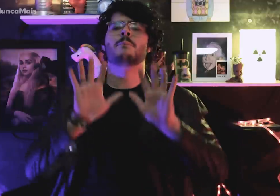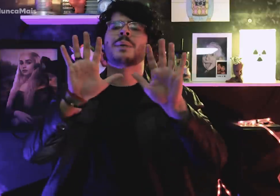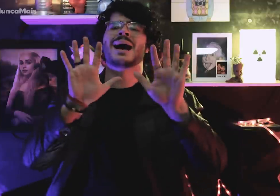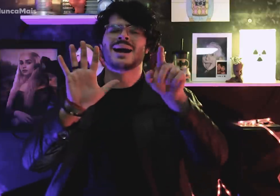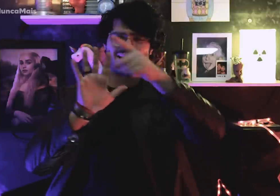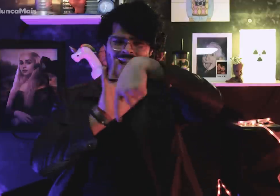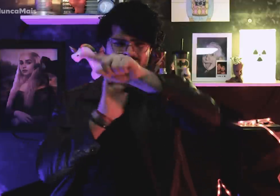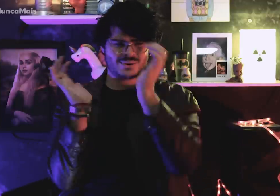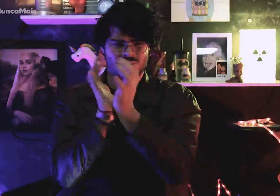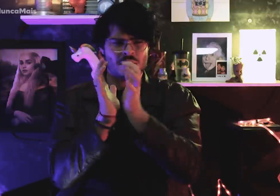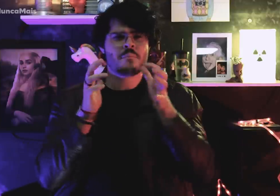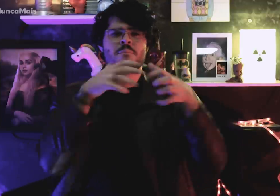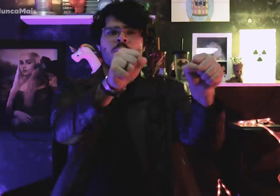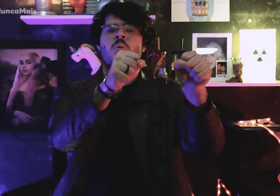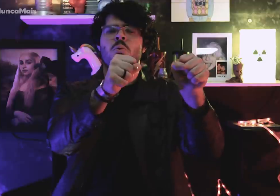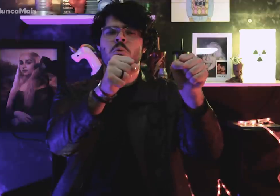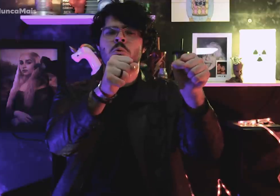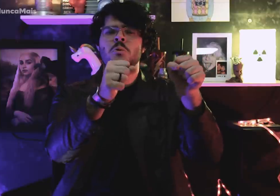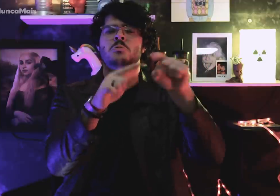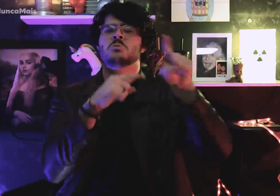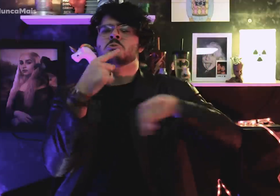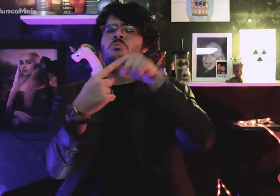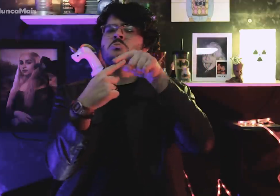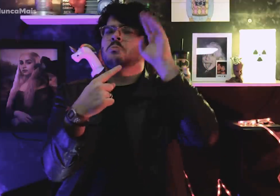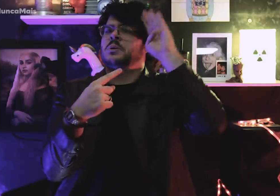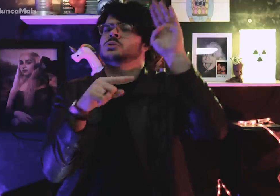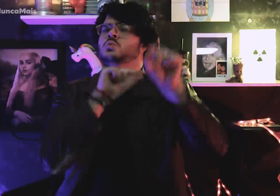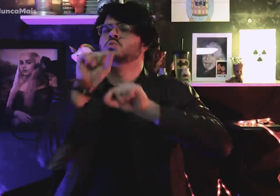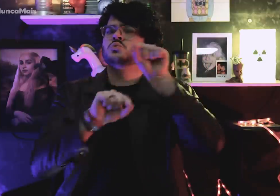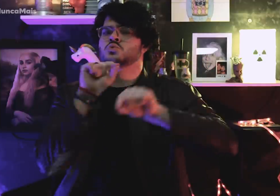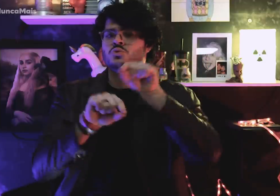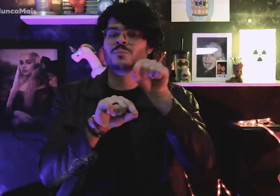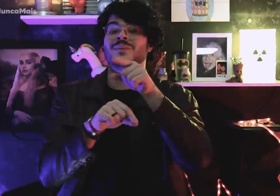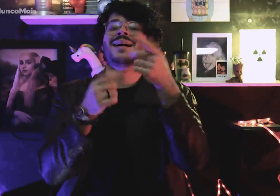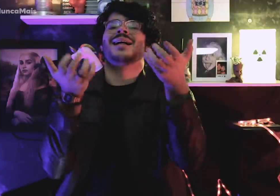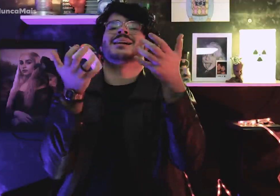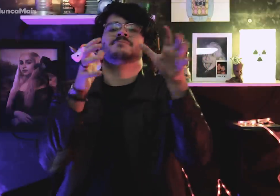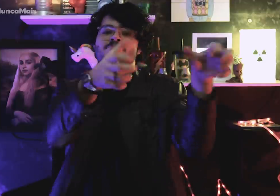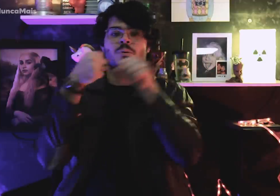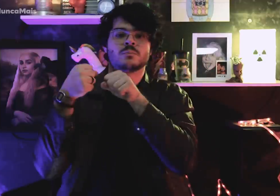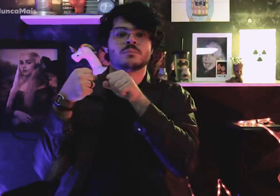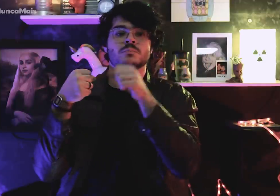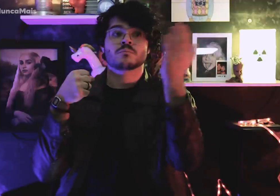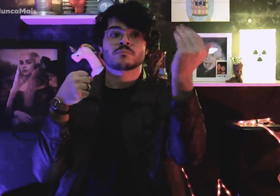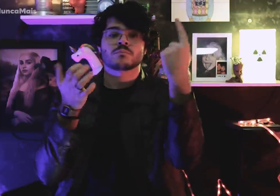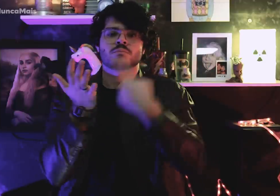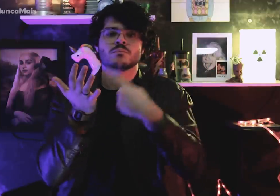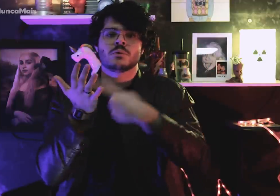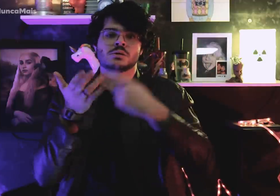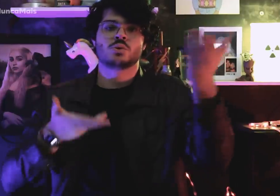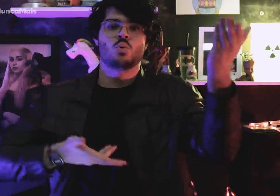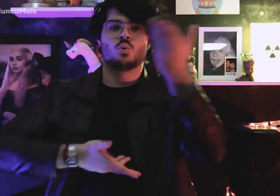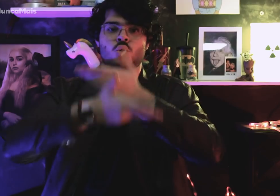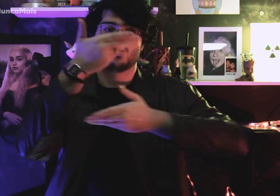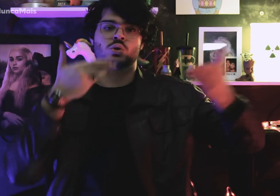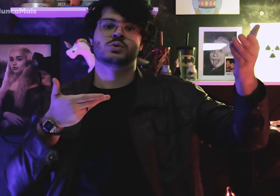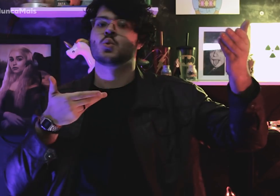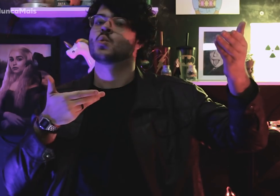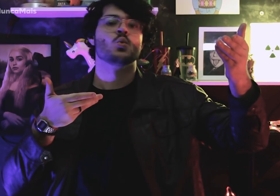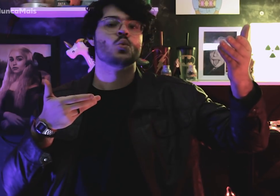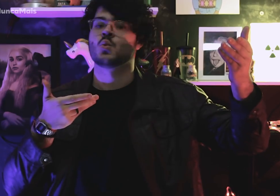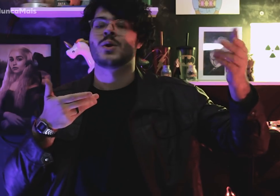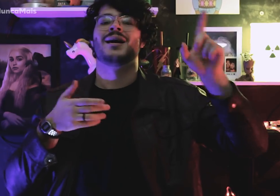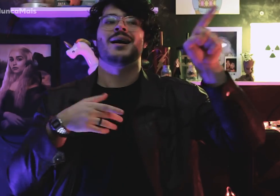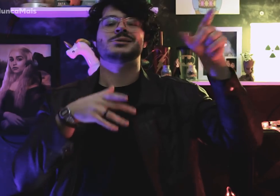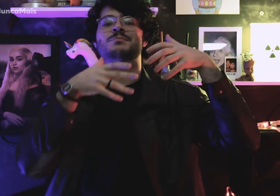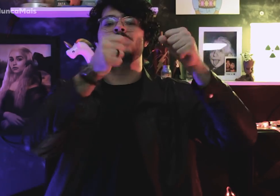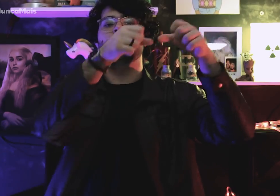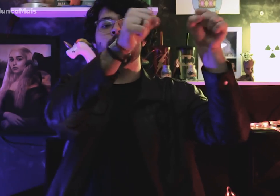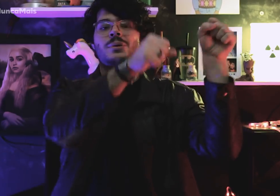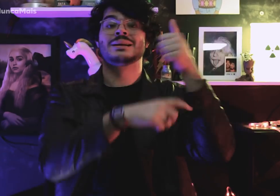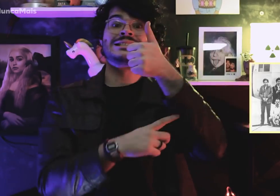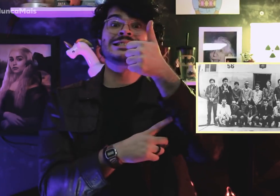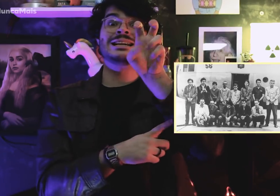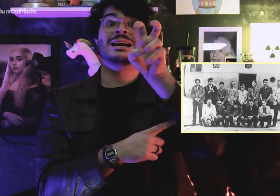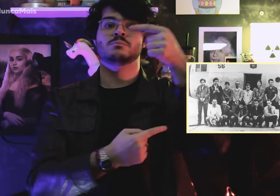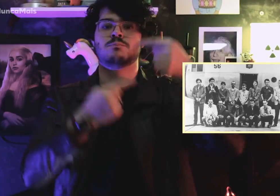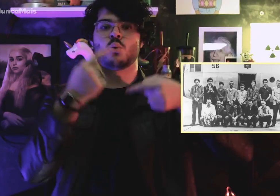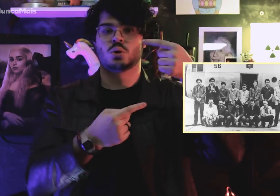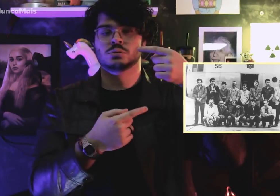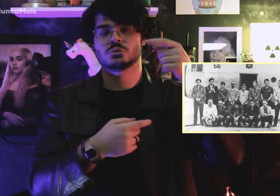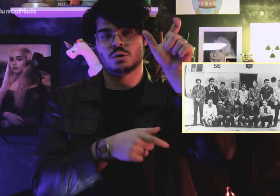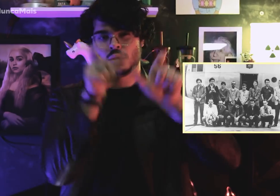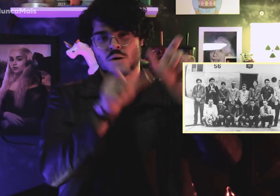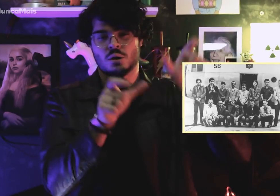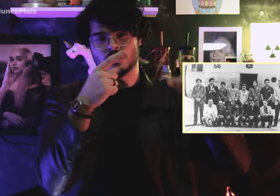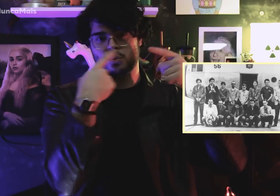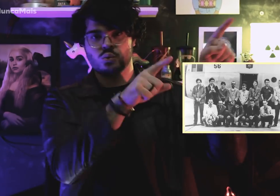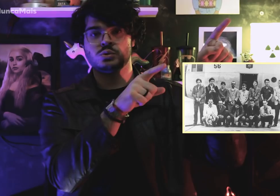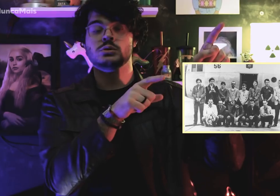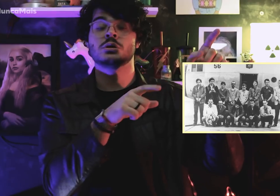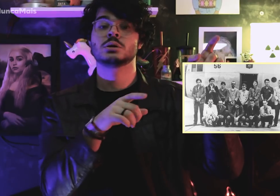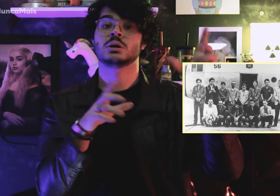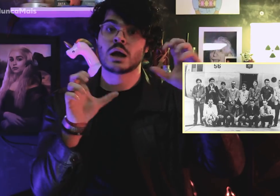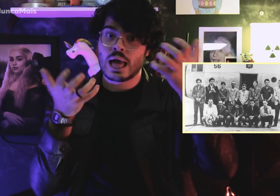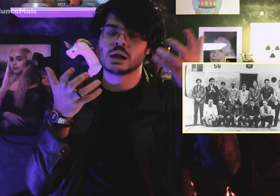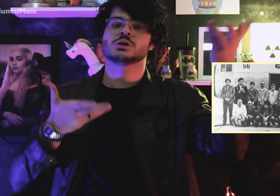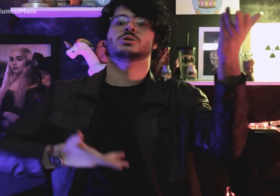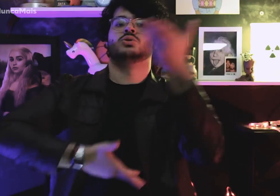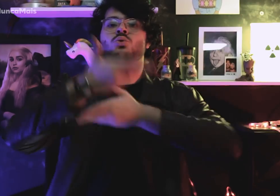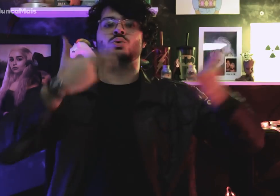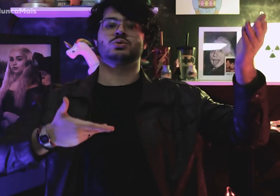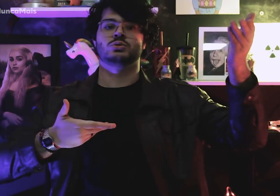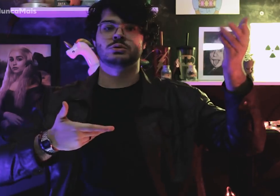The purpose of the kidnapping was to change the ambassador by 15 opposing political prisoners, such as: